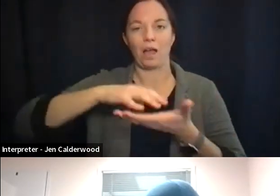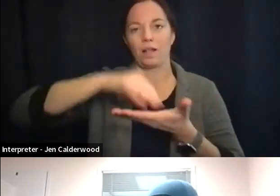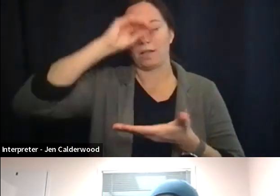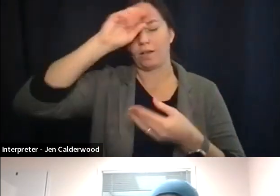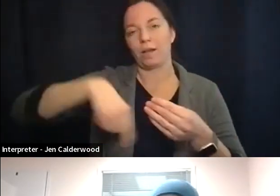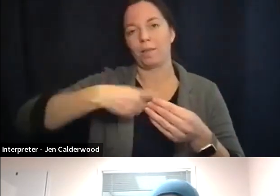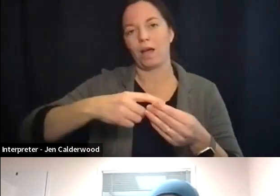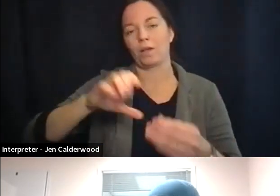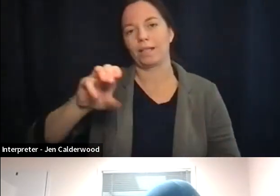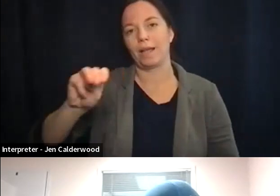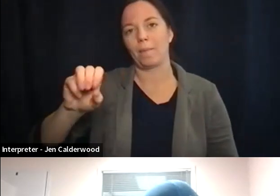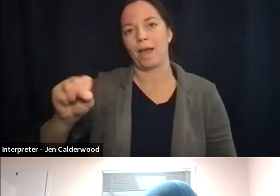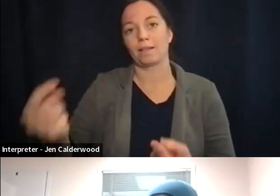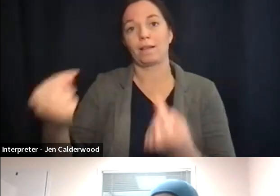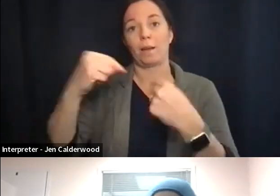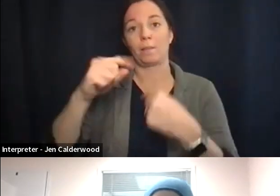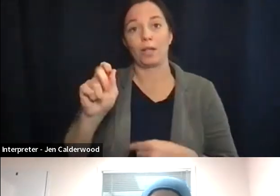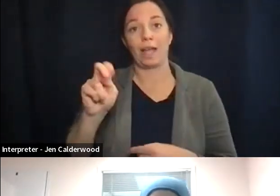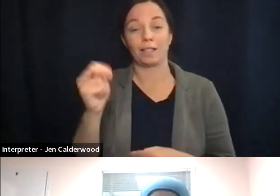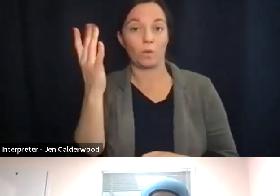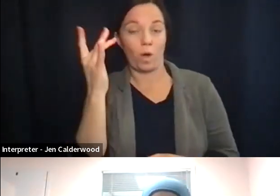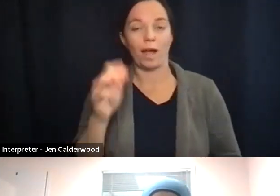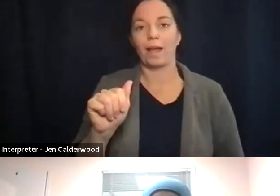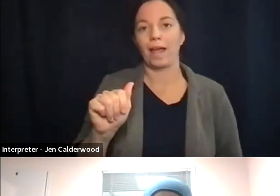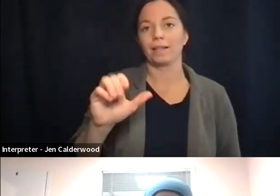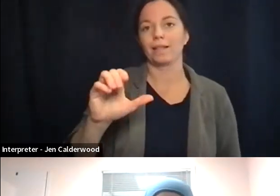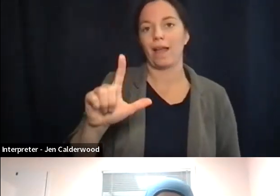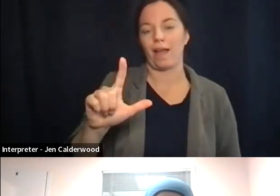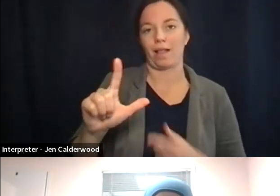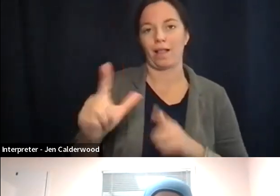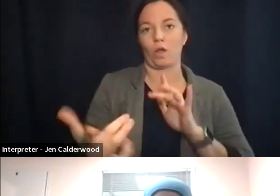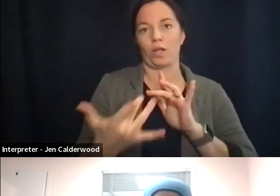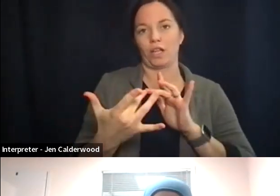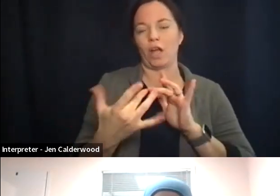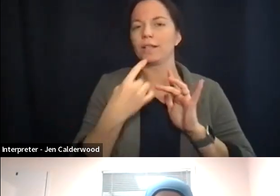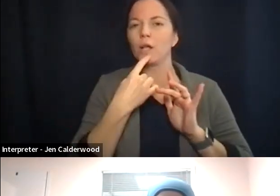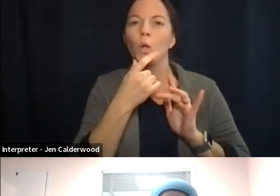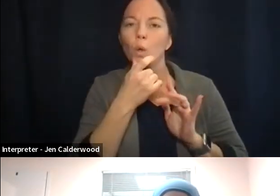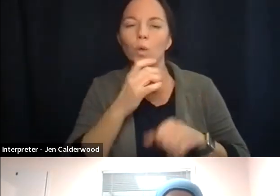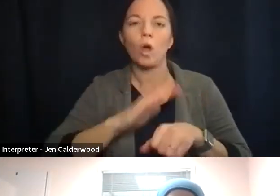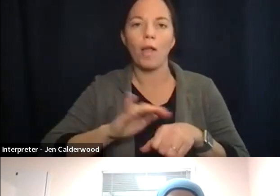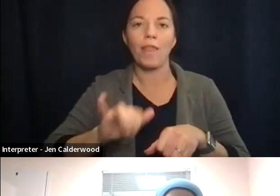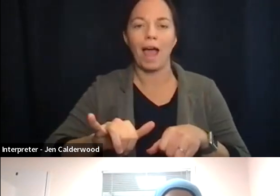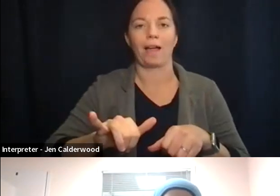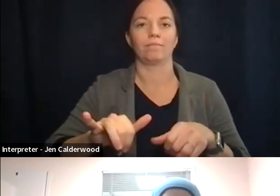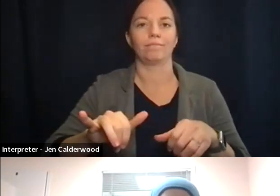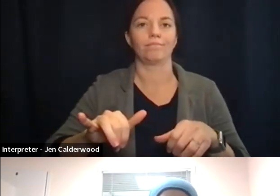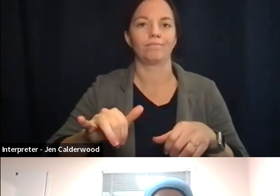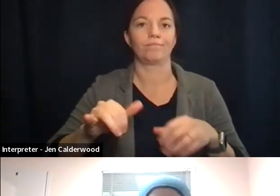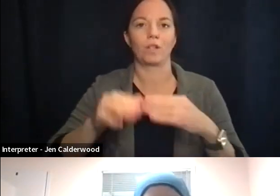This is where SILCs come into play.